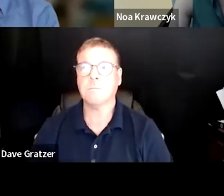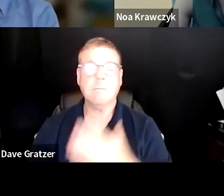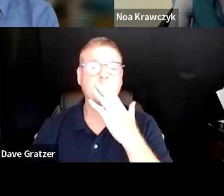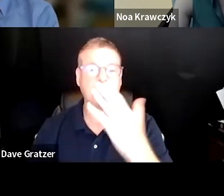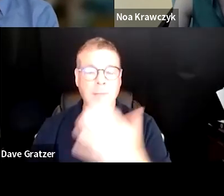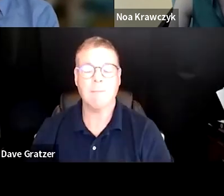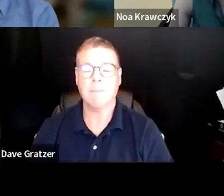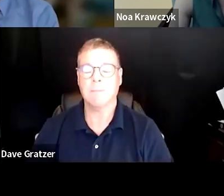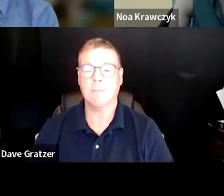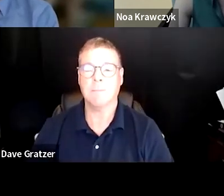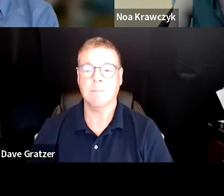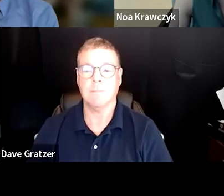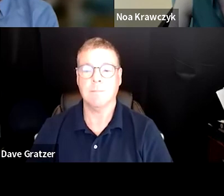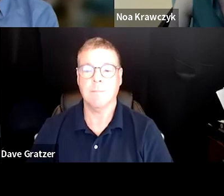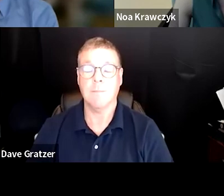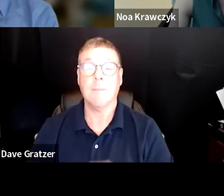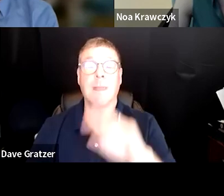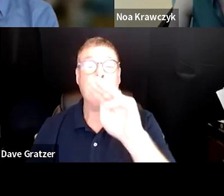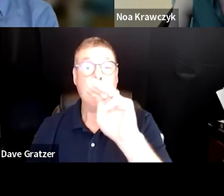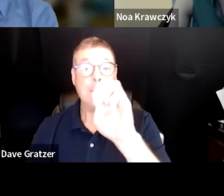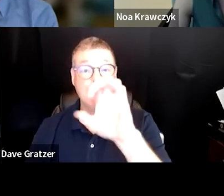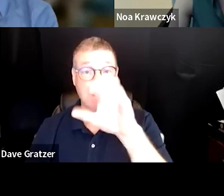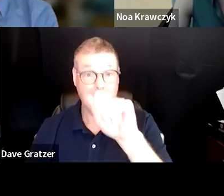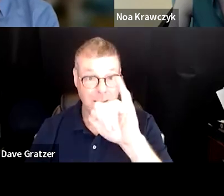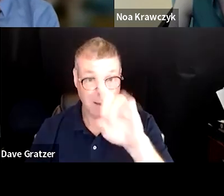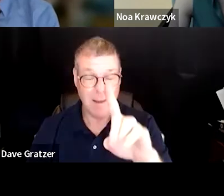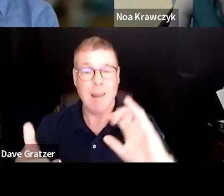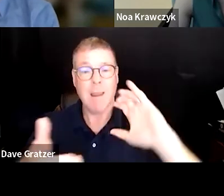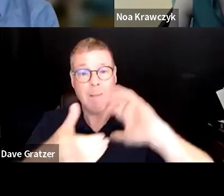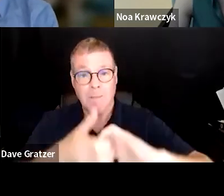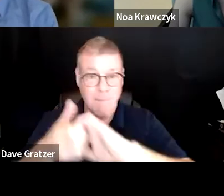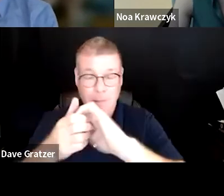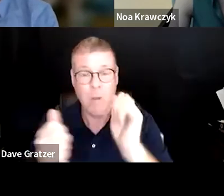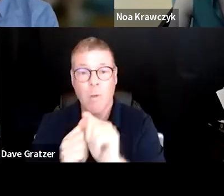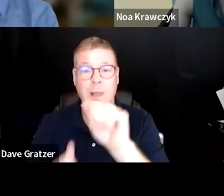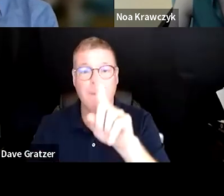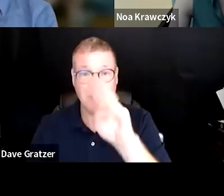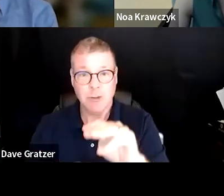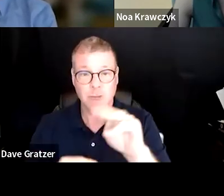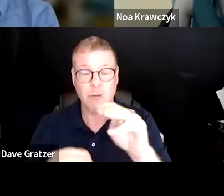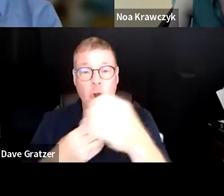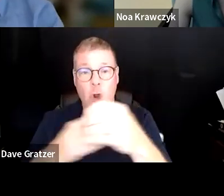Thank you. So Medicaid has partnered with the administrative office of the courts and the jails,